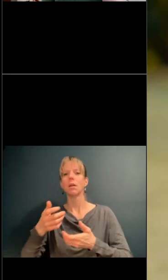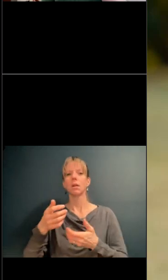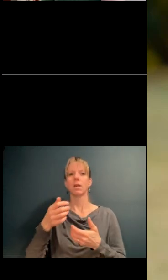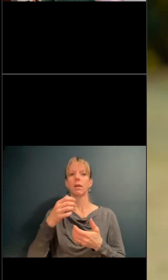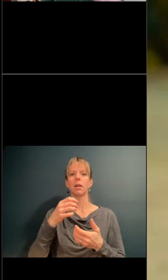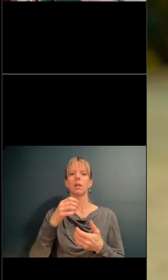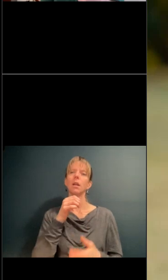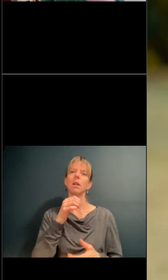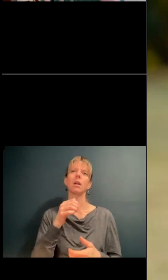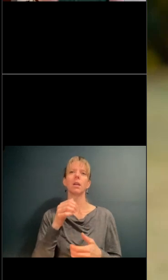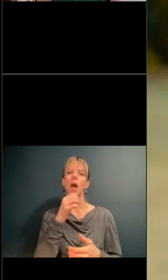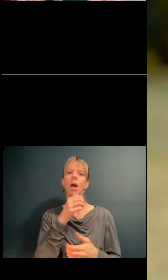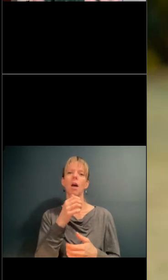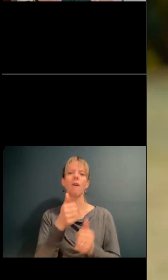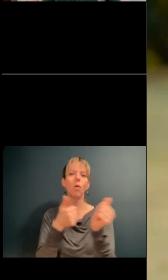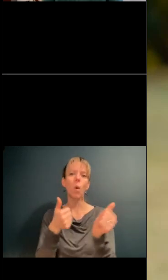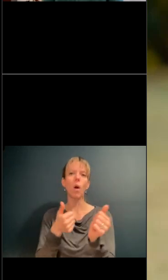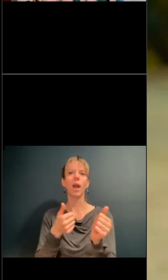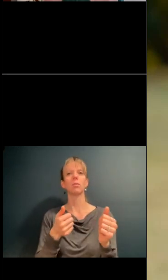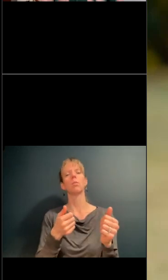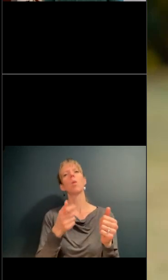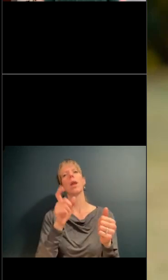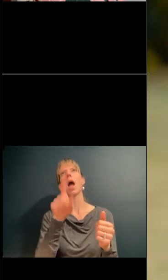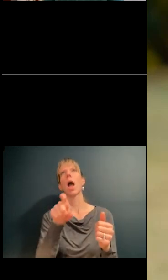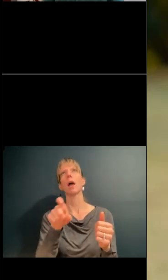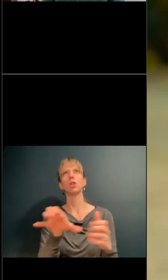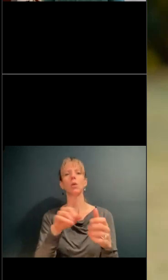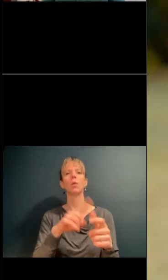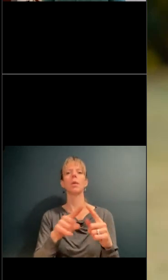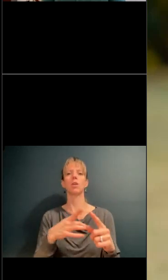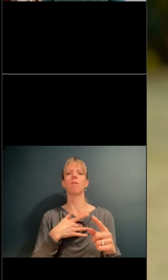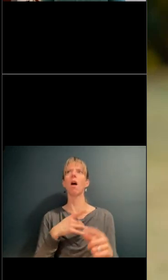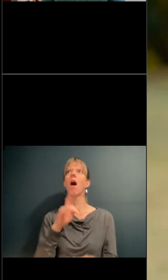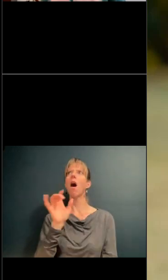and work for people's good, you start to see what love has to do with belonging.